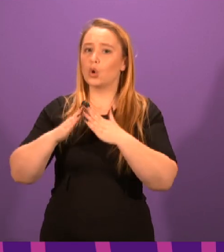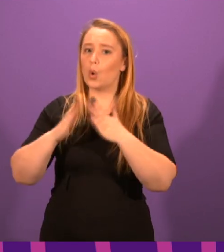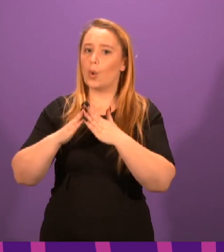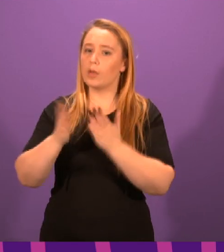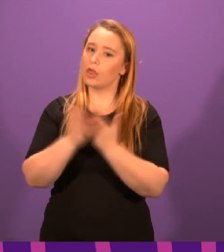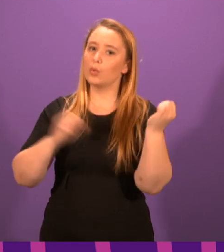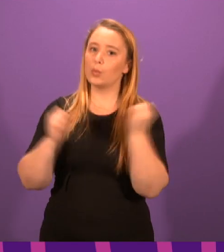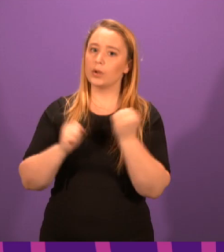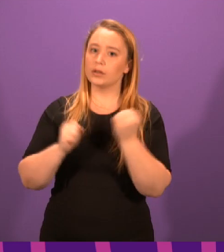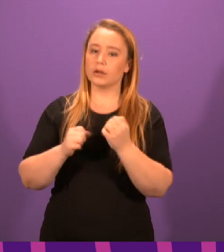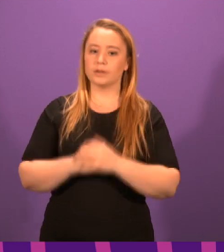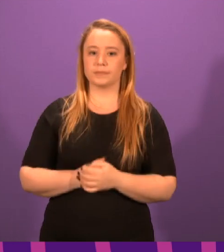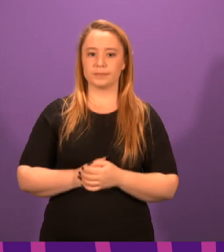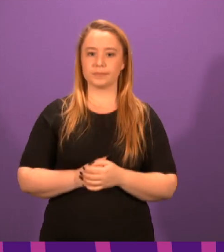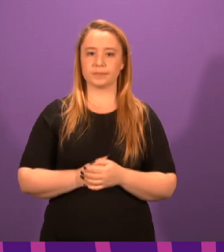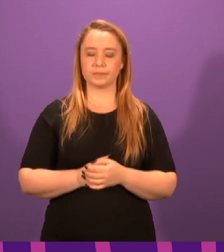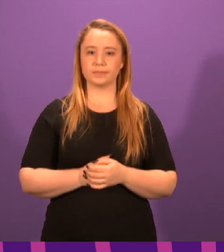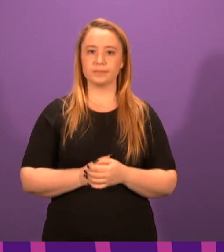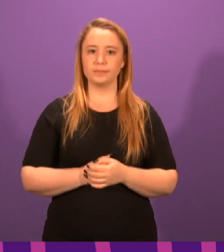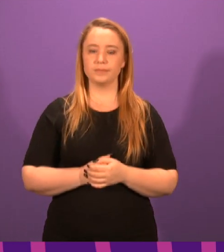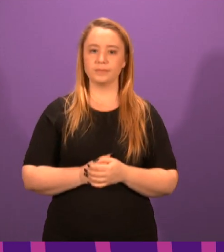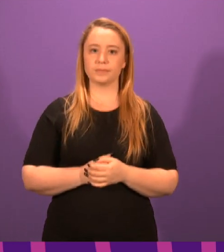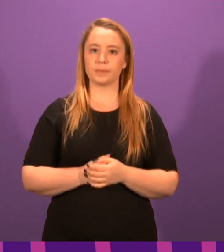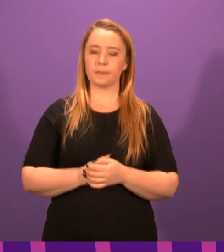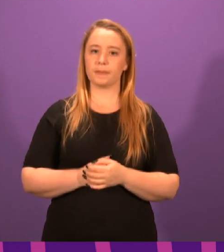Jeane Freeman: I am sure that Ms Maguire will